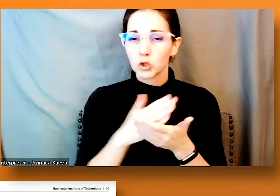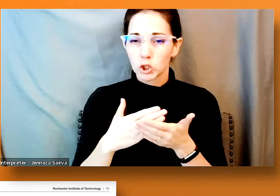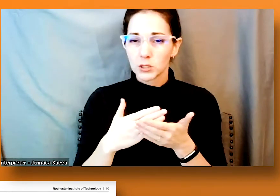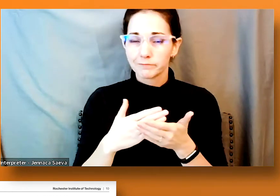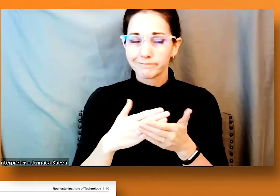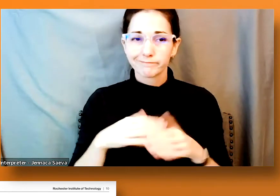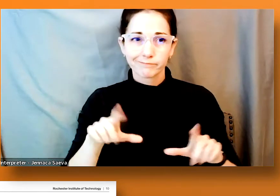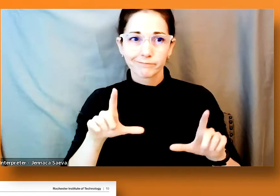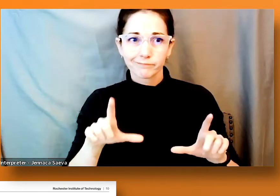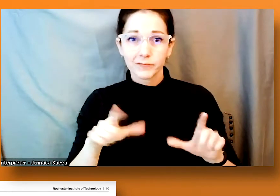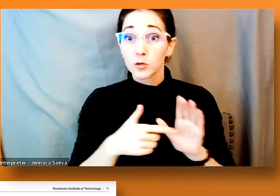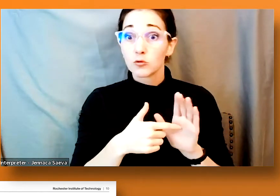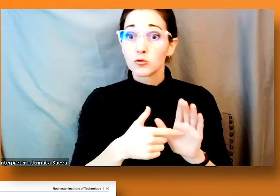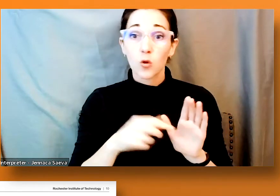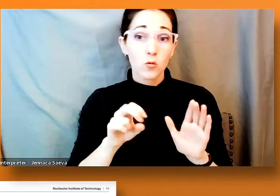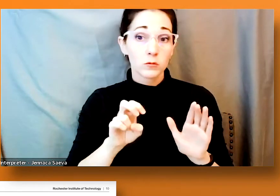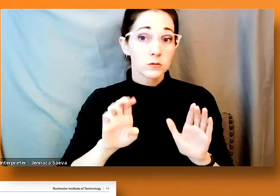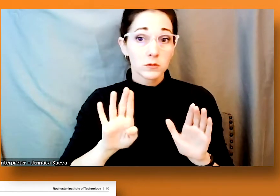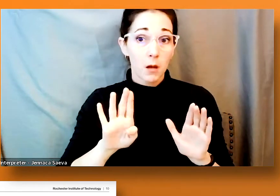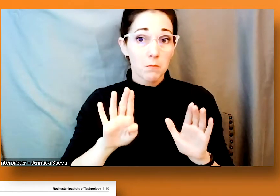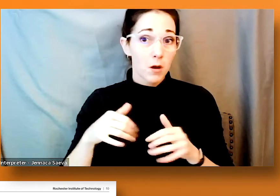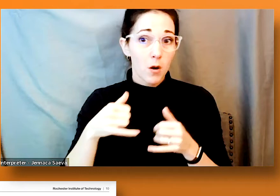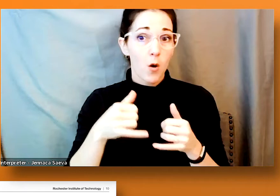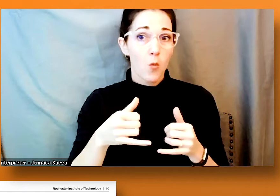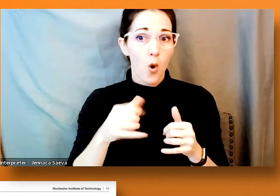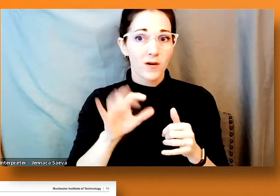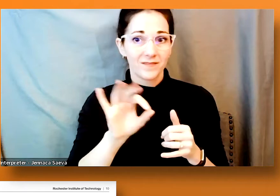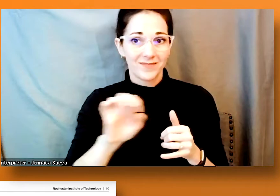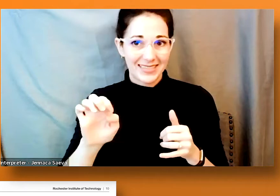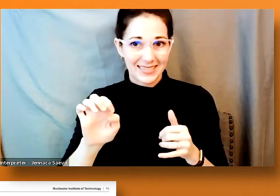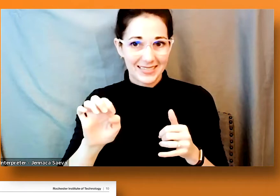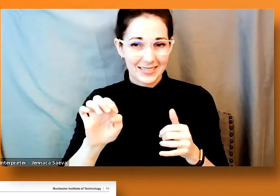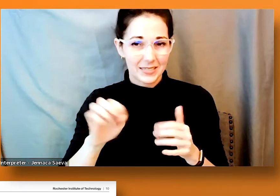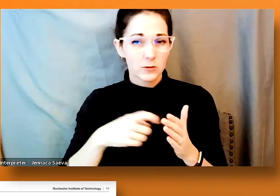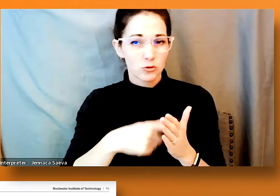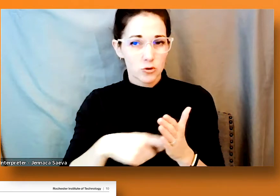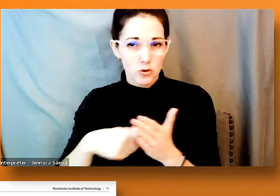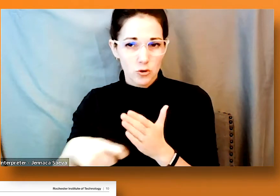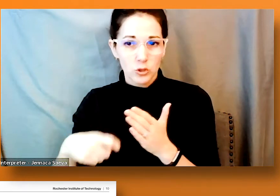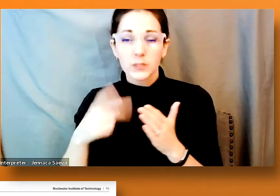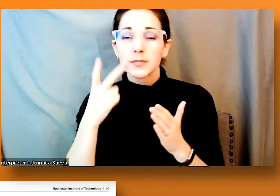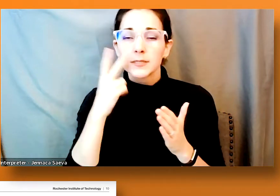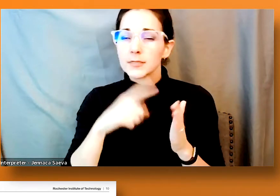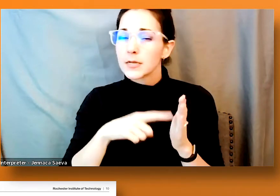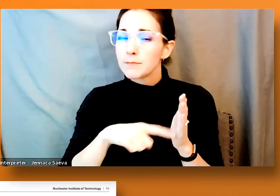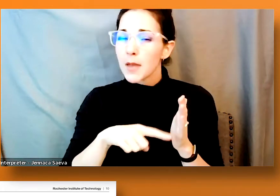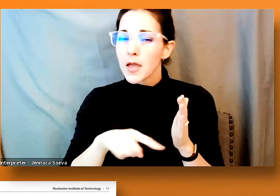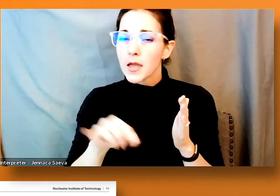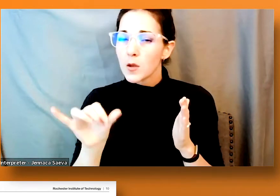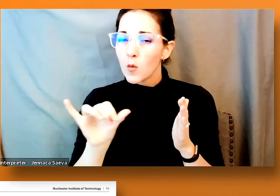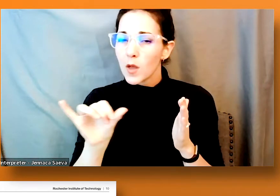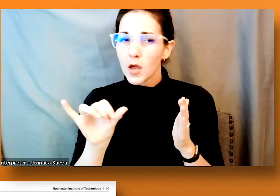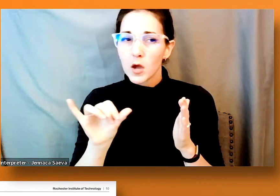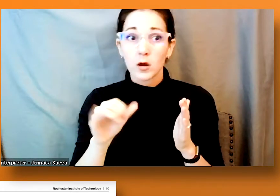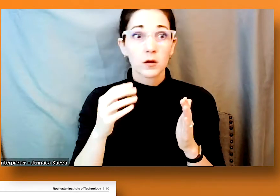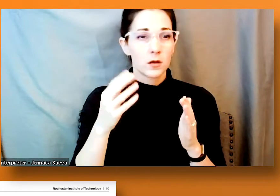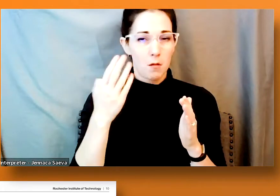subaward fees. You'll see payments-- right under the blue stripe,